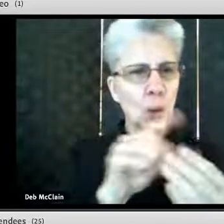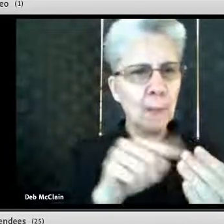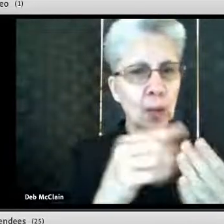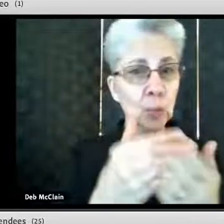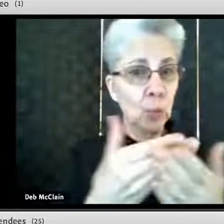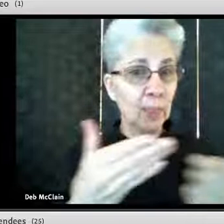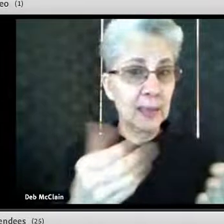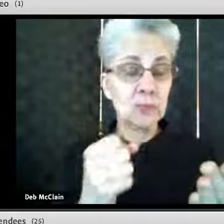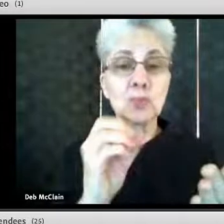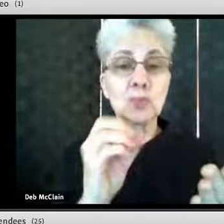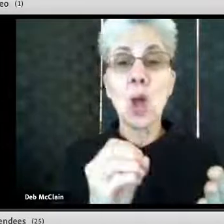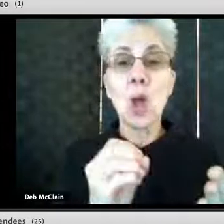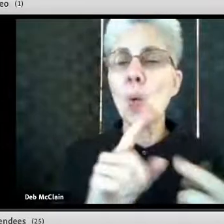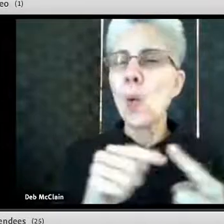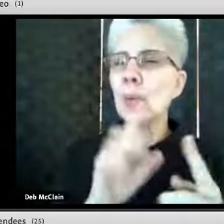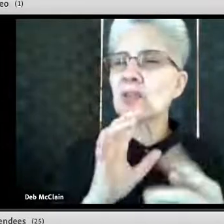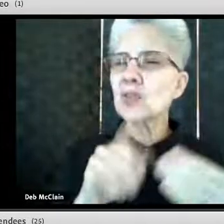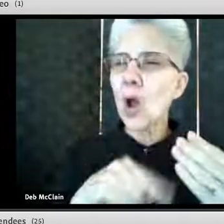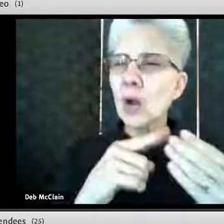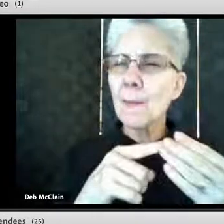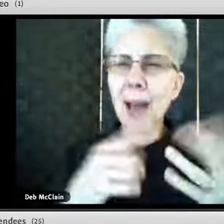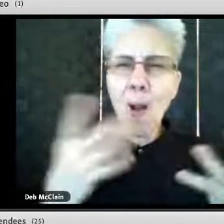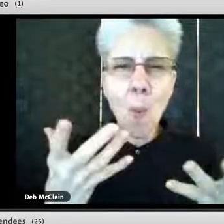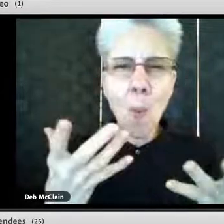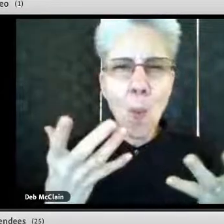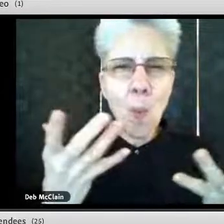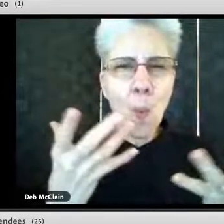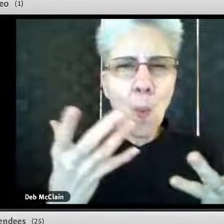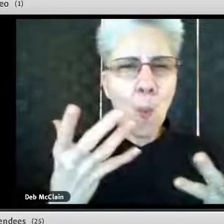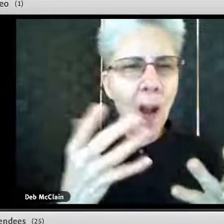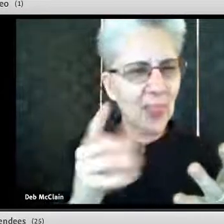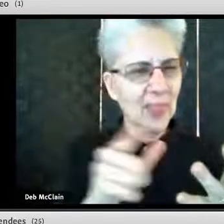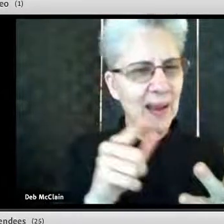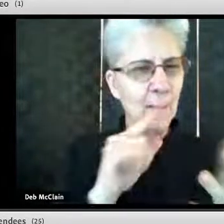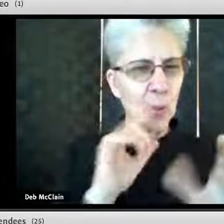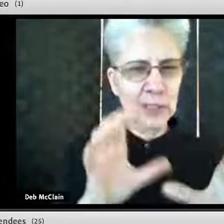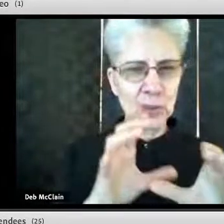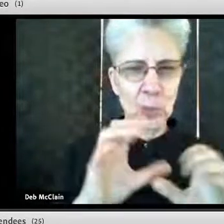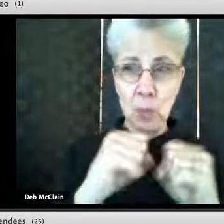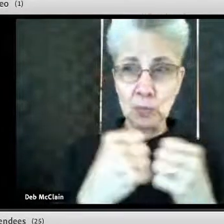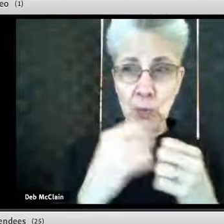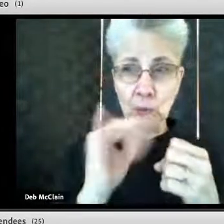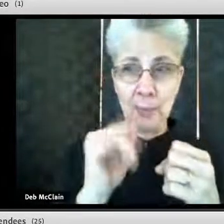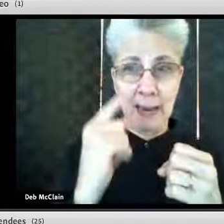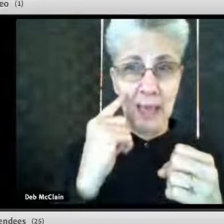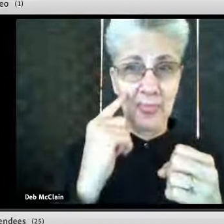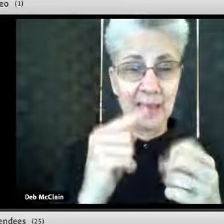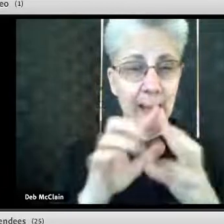So when we talk about what are libraries doing on social media, I think it's important to remember